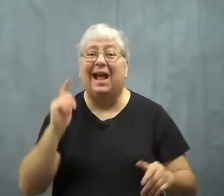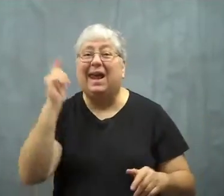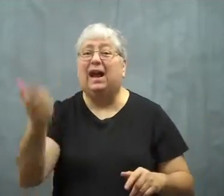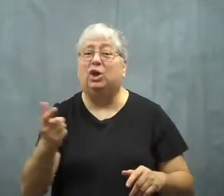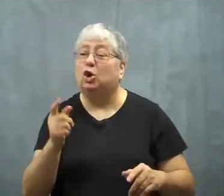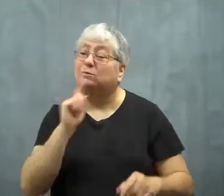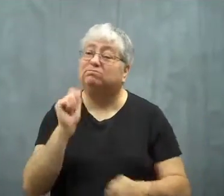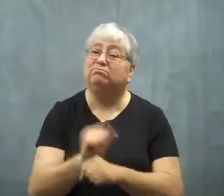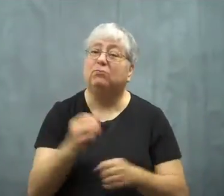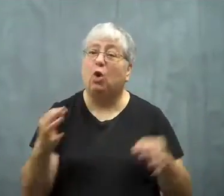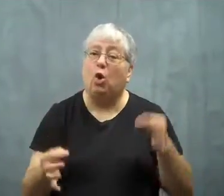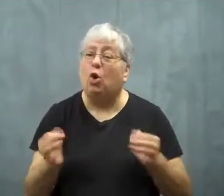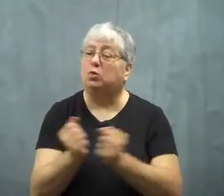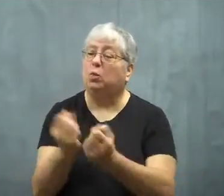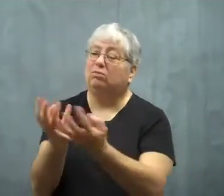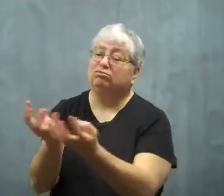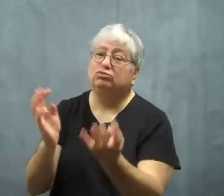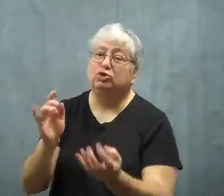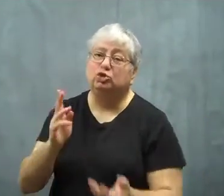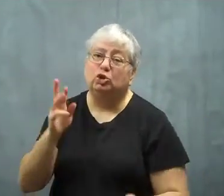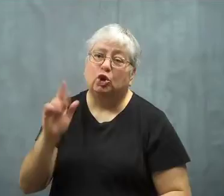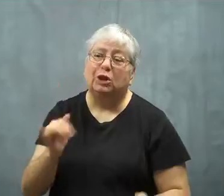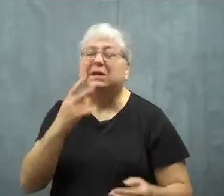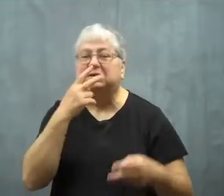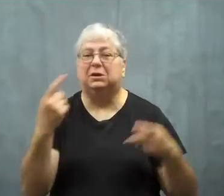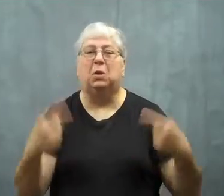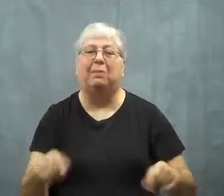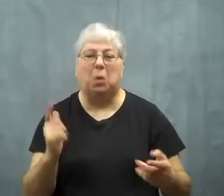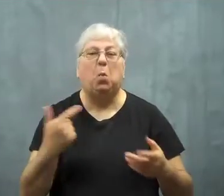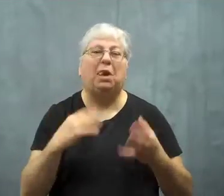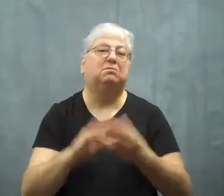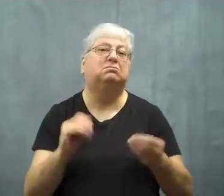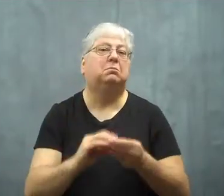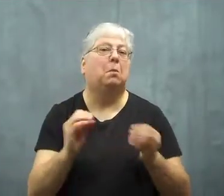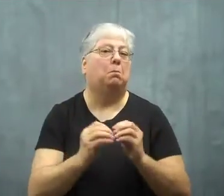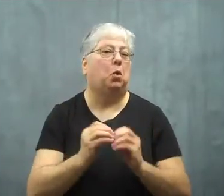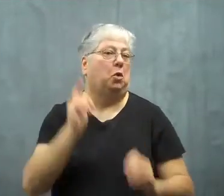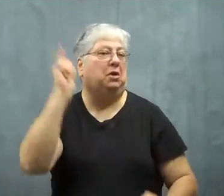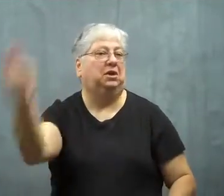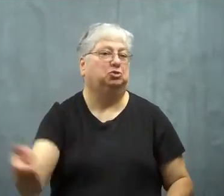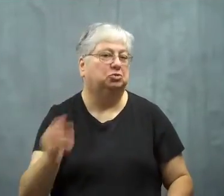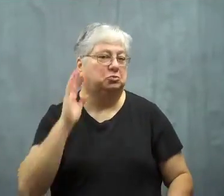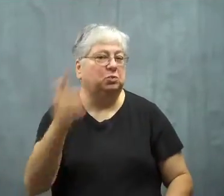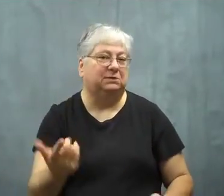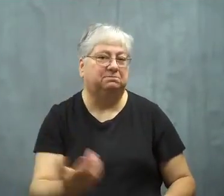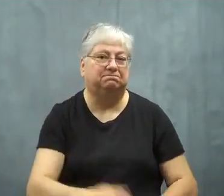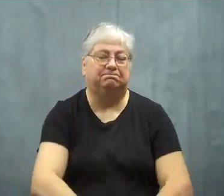We'll see what the trial outcome is. I'll do more updates on this story.